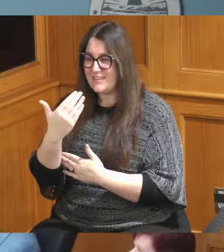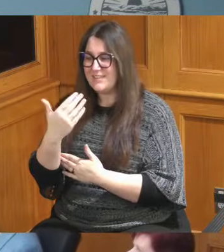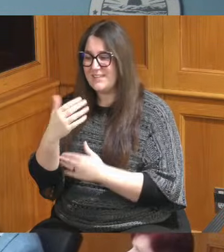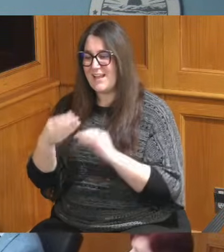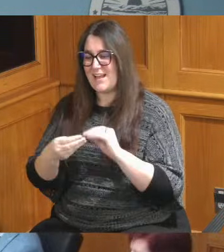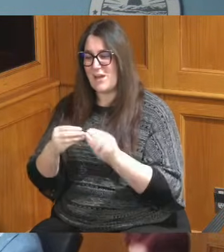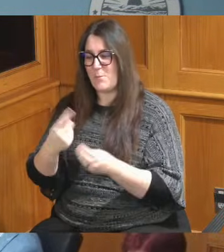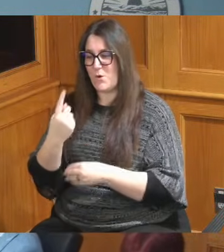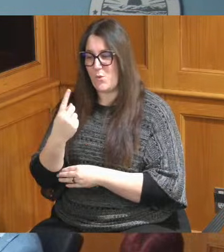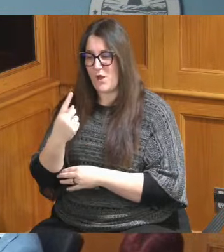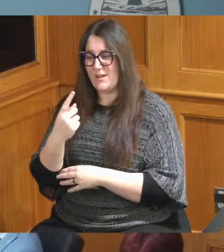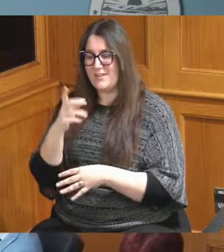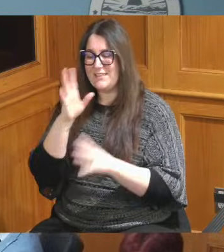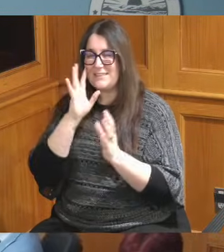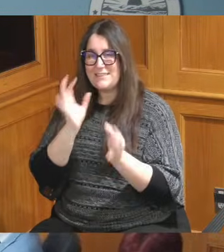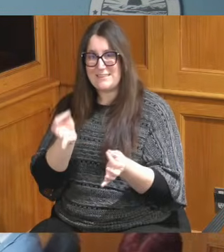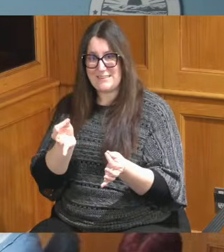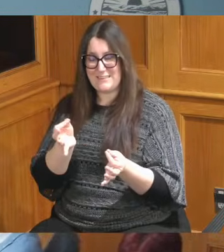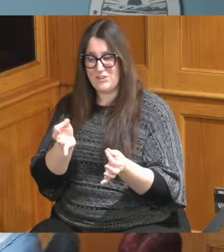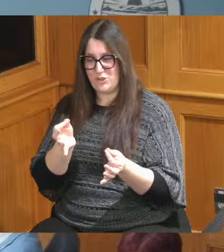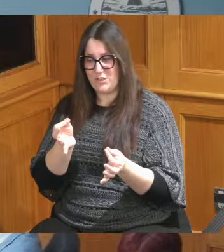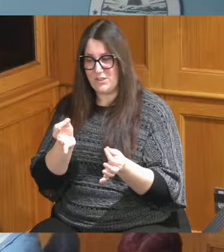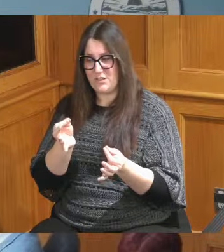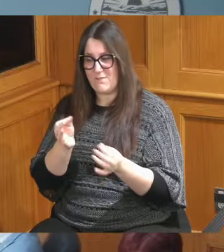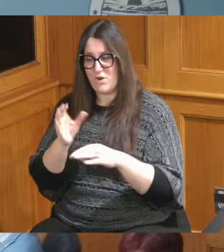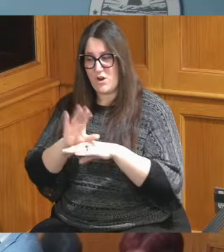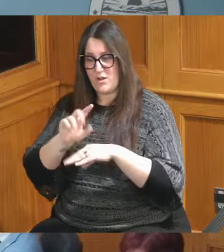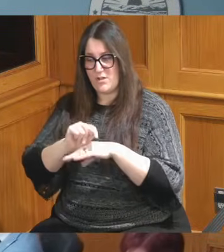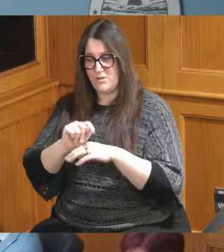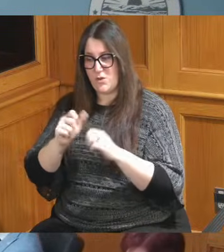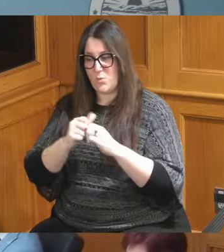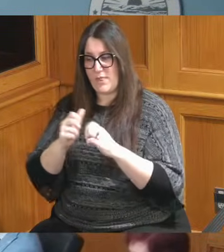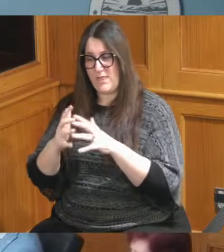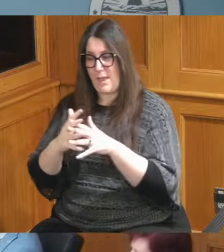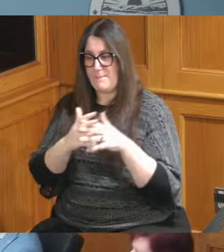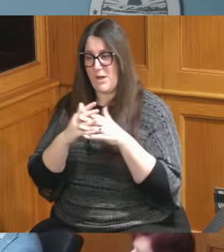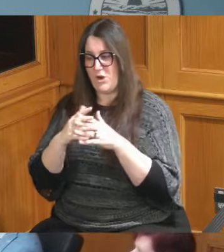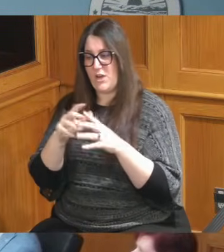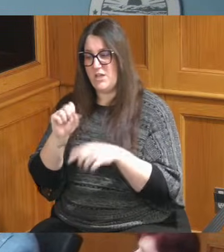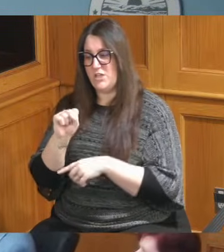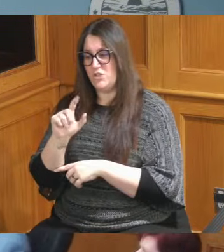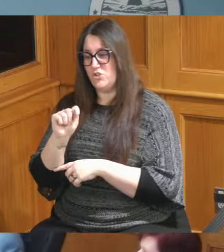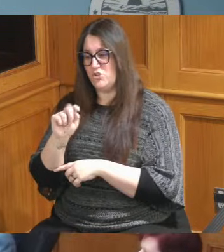one is a resolution for consultant agreement with American structure point for Engineering